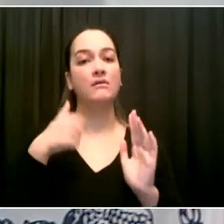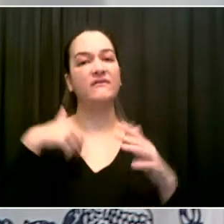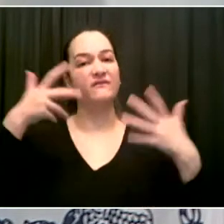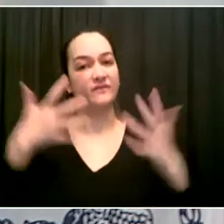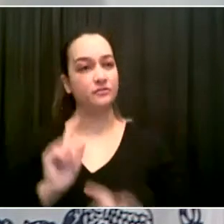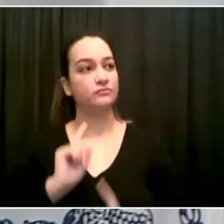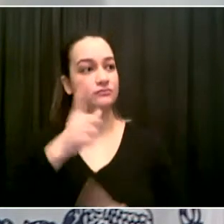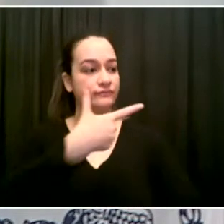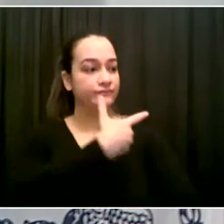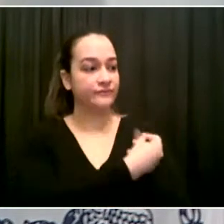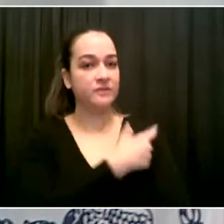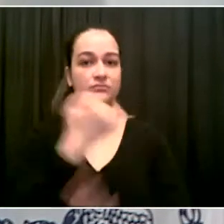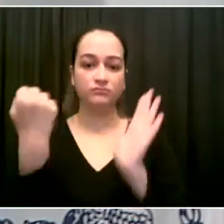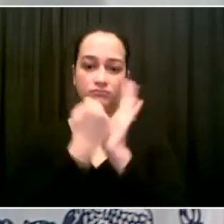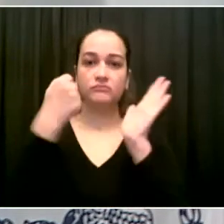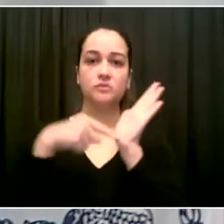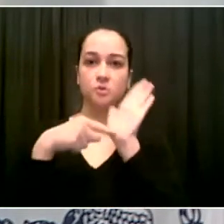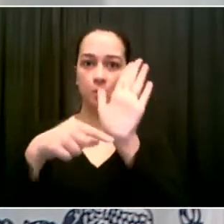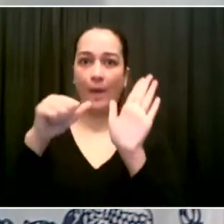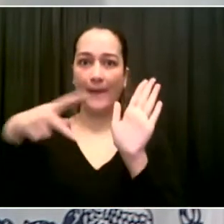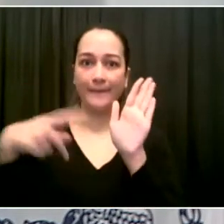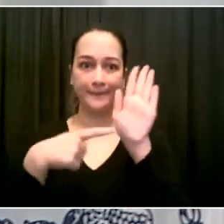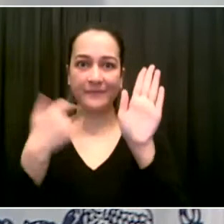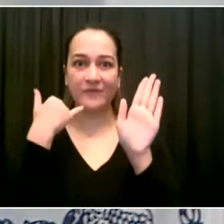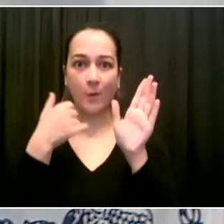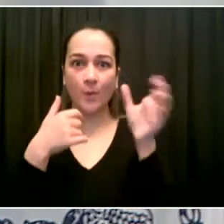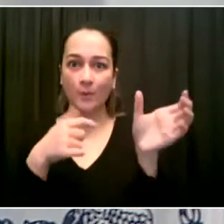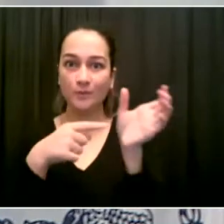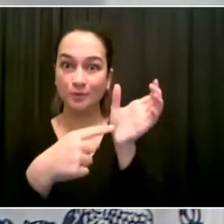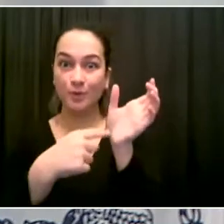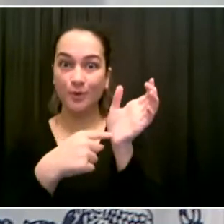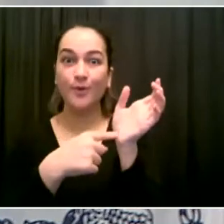WITH REOPENING